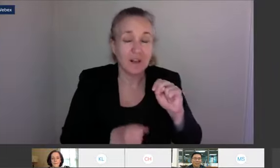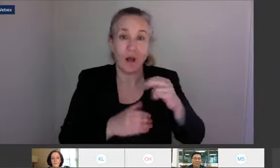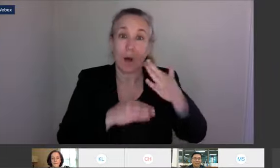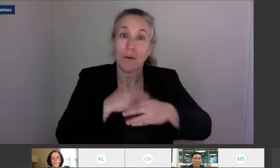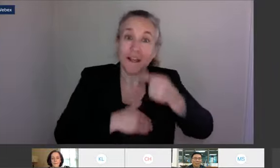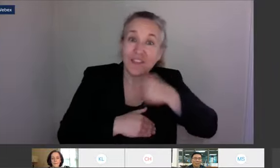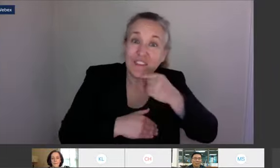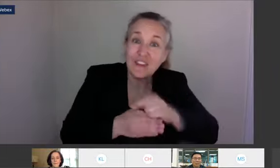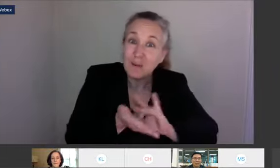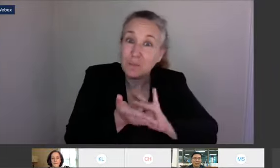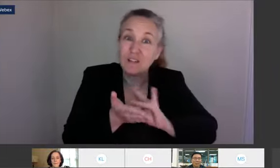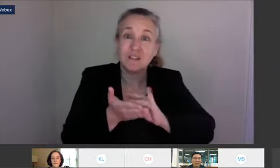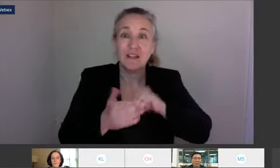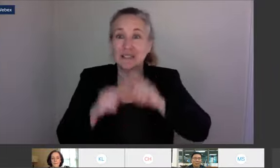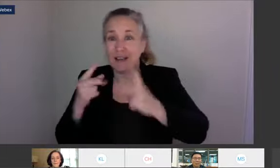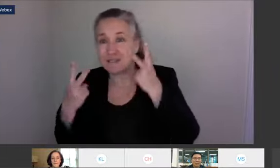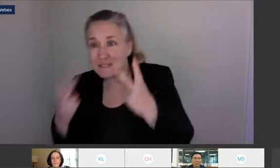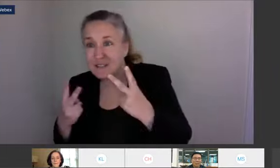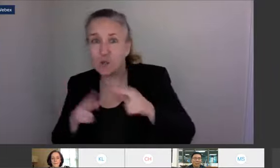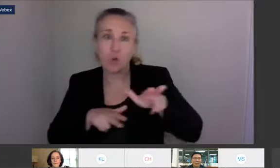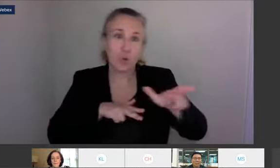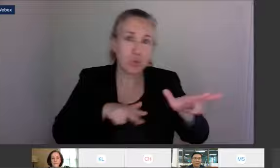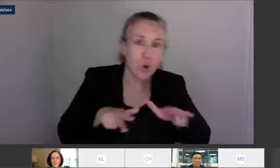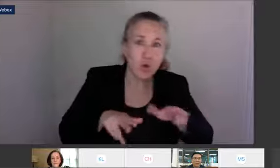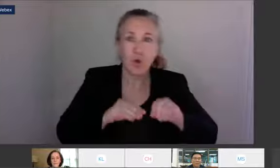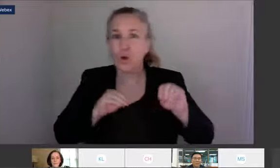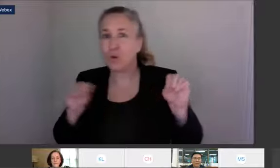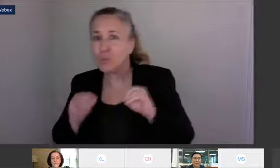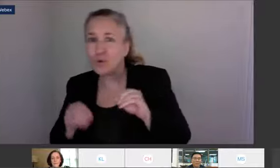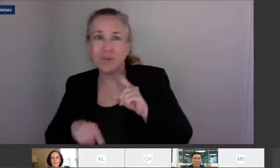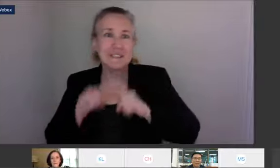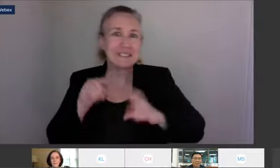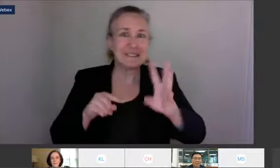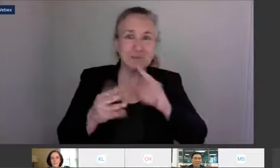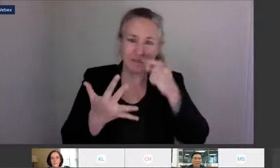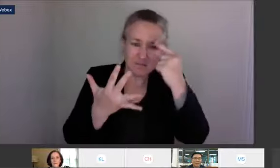walk move or speak are all reasons that you should consider coming to the